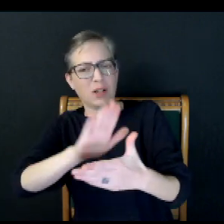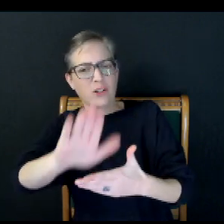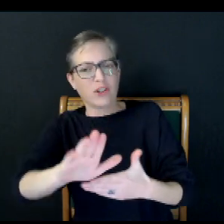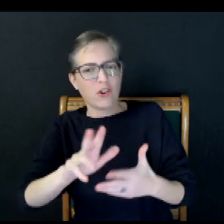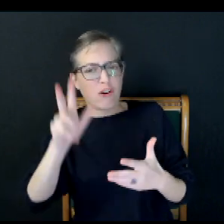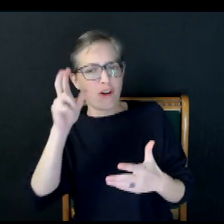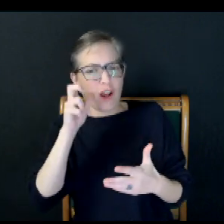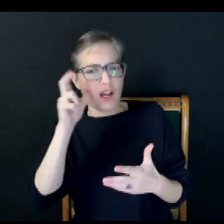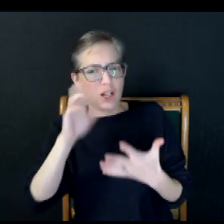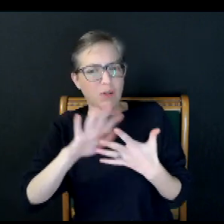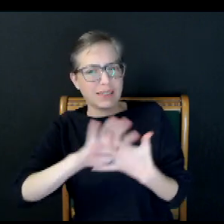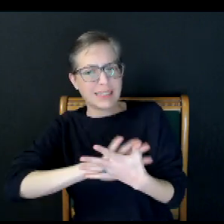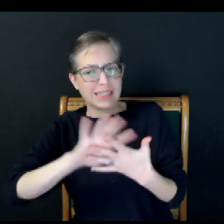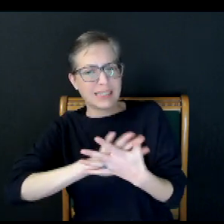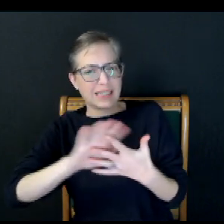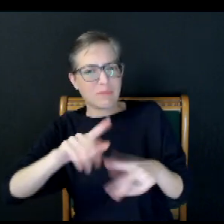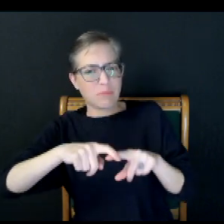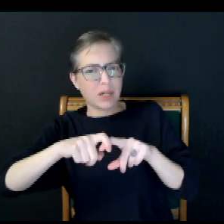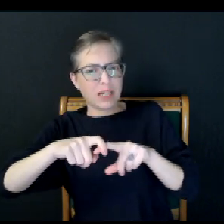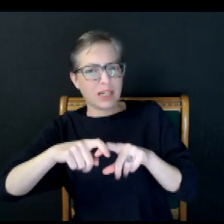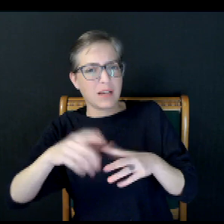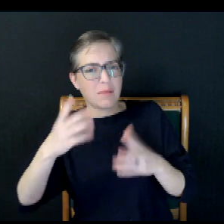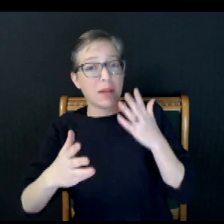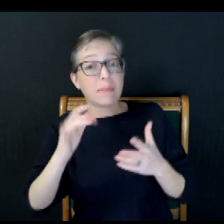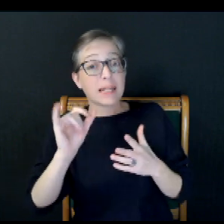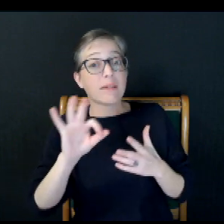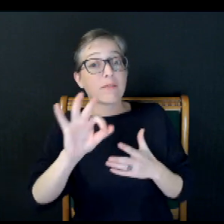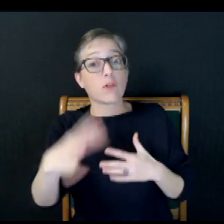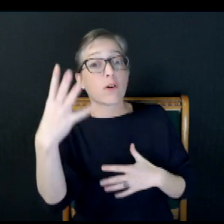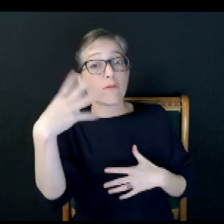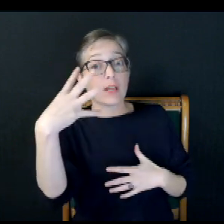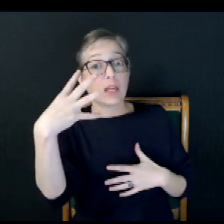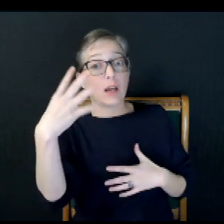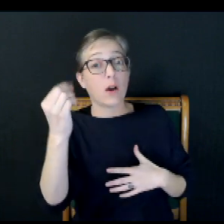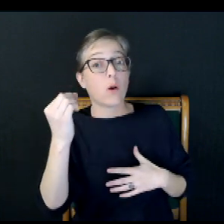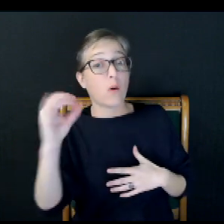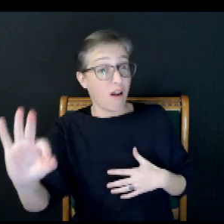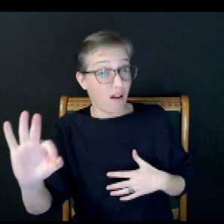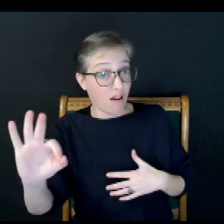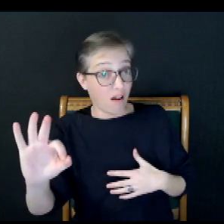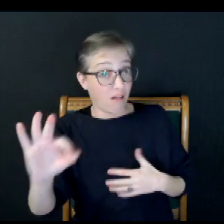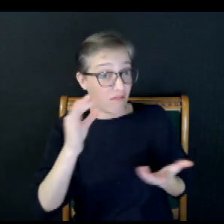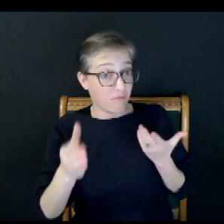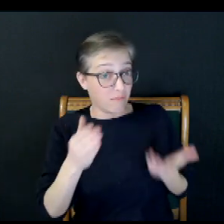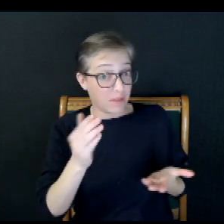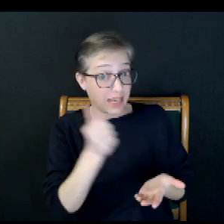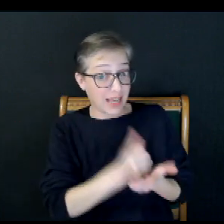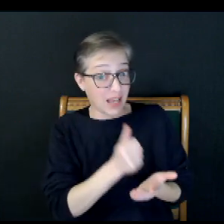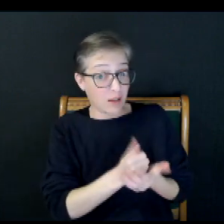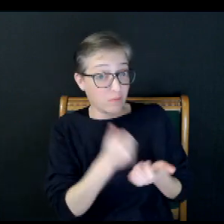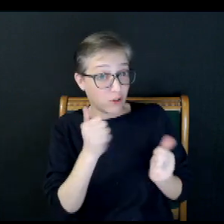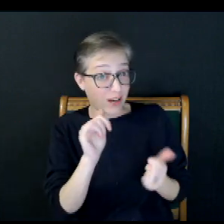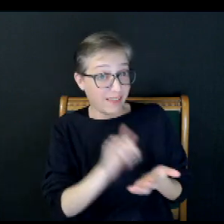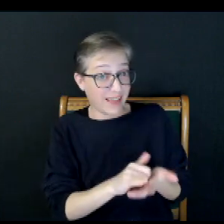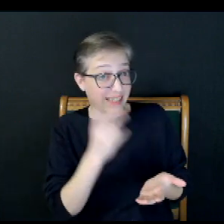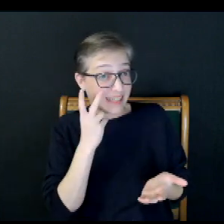It might help if you turn off your video. Do you mind if we try that just so we can hear you more clearly?